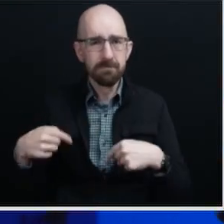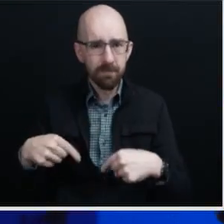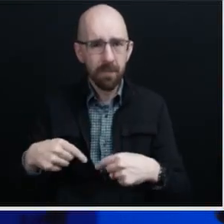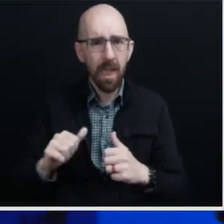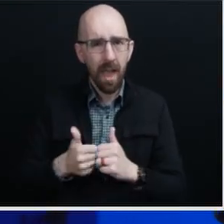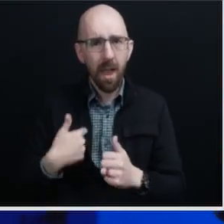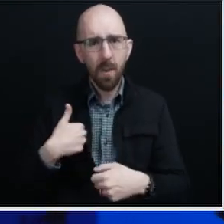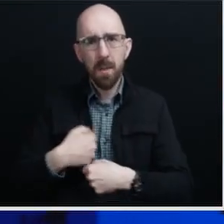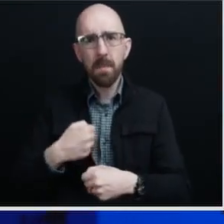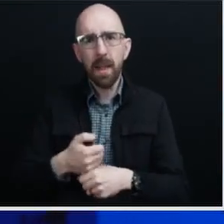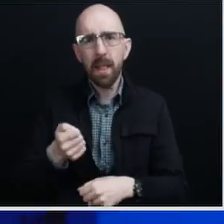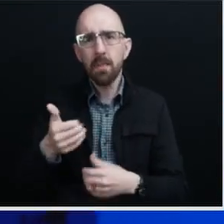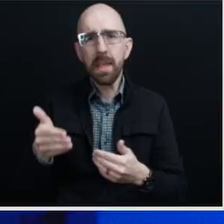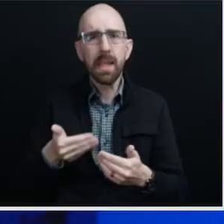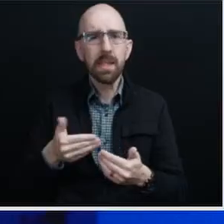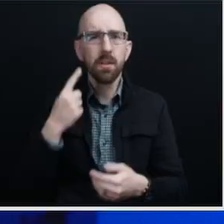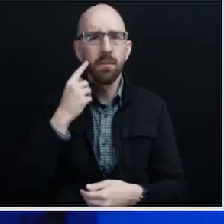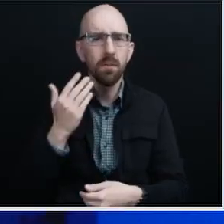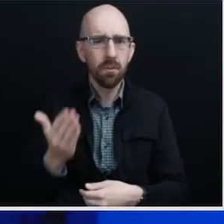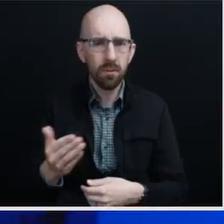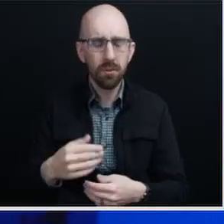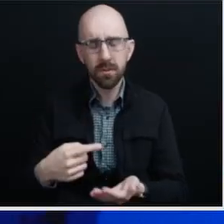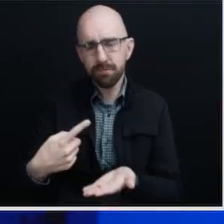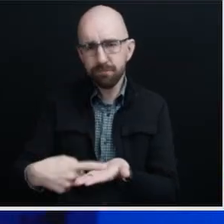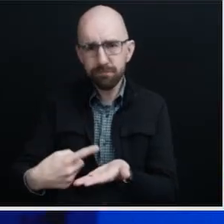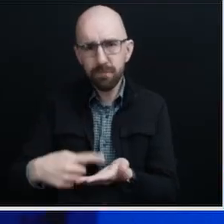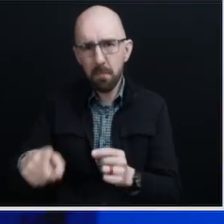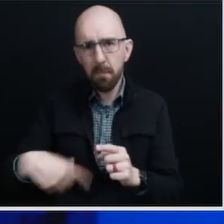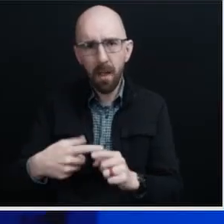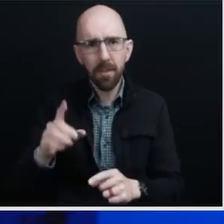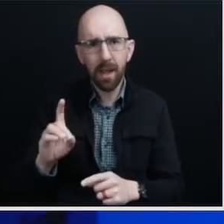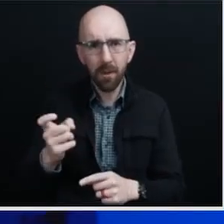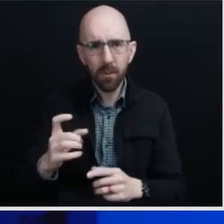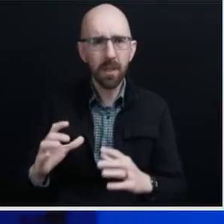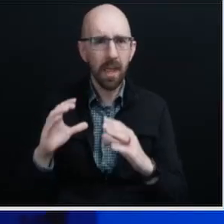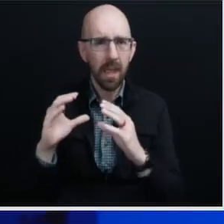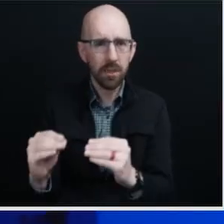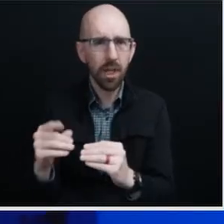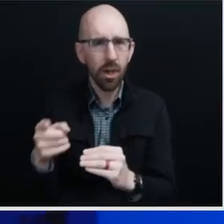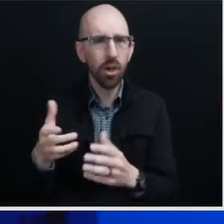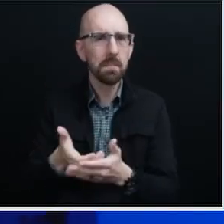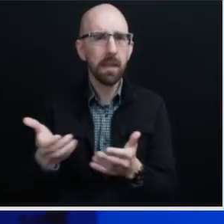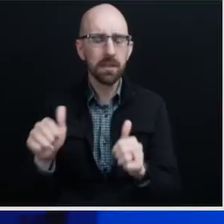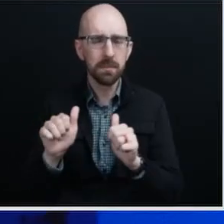easier for her? talking her through the diagnosis, educating her as much as possible and staying